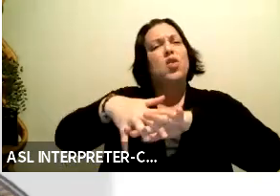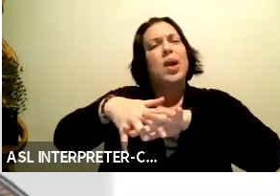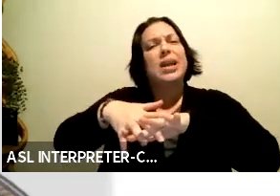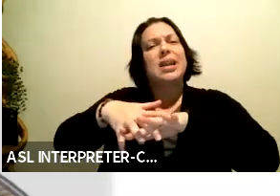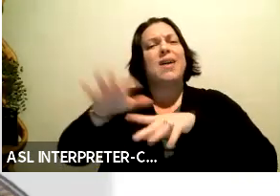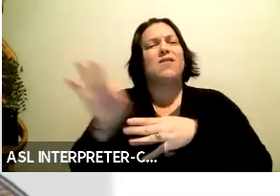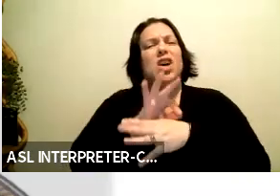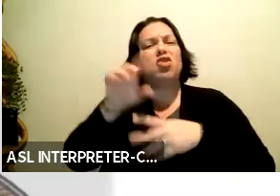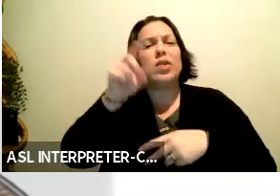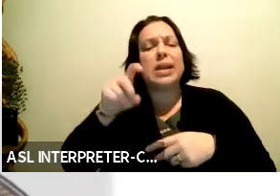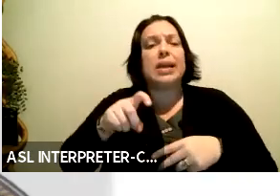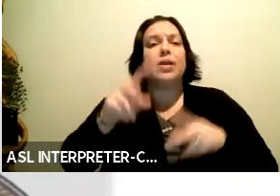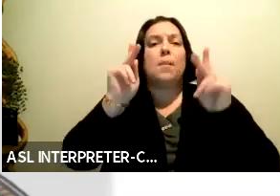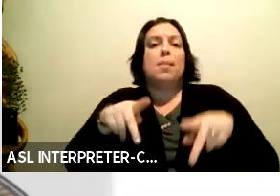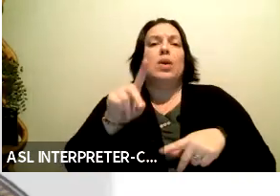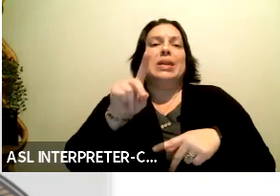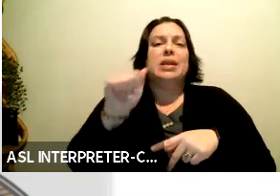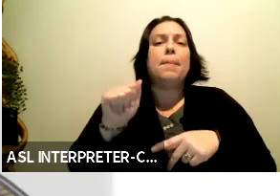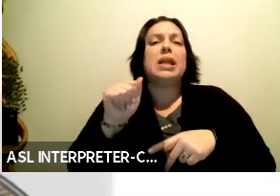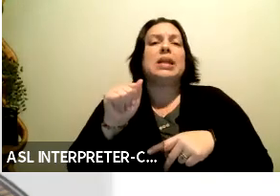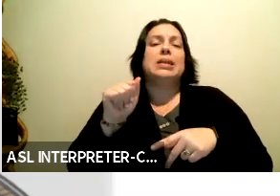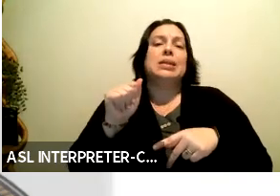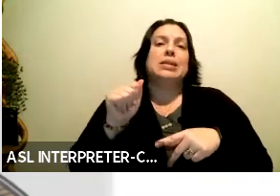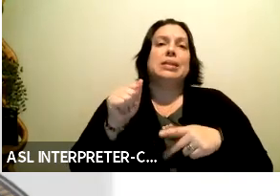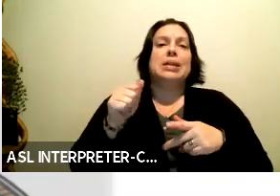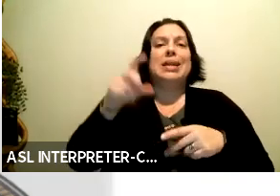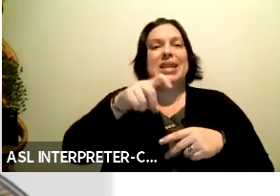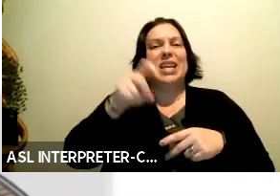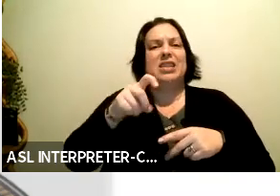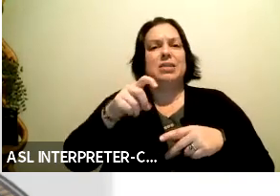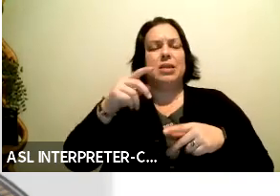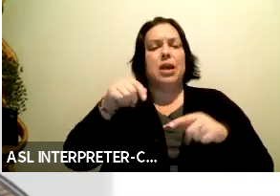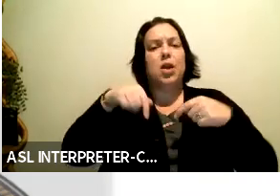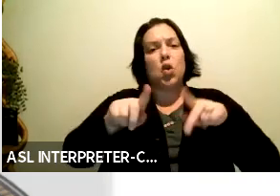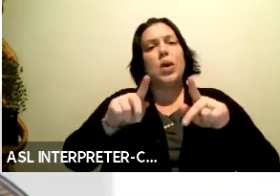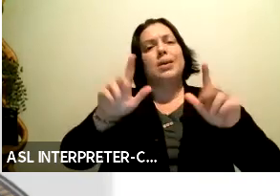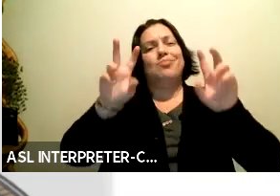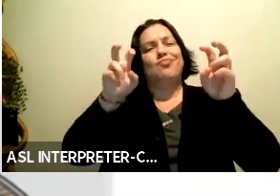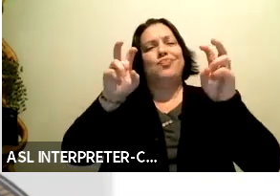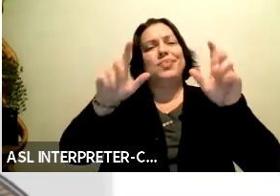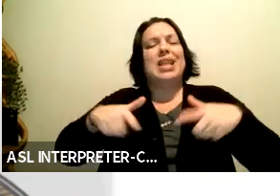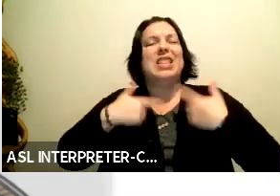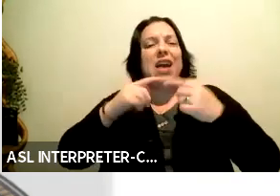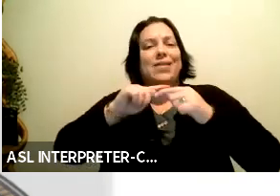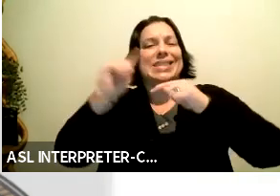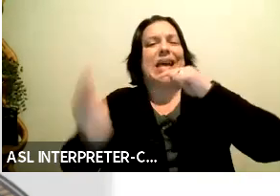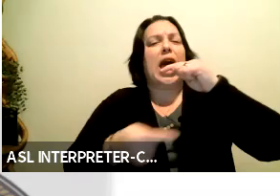disabilities in emergency management lifecycle. Participation, building participation of people